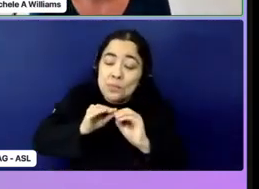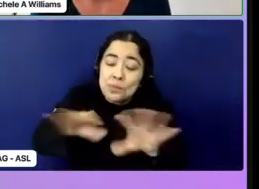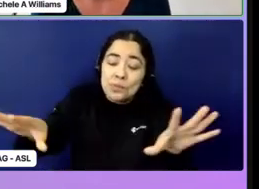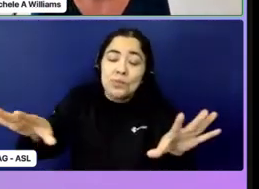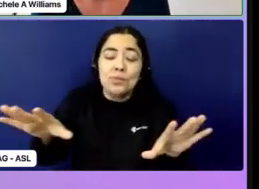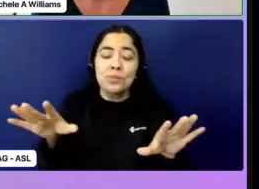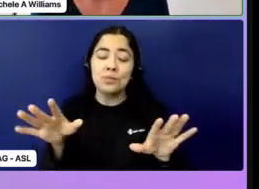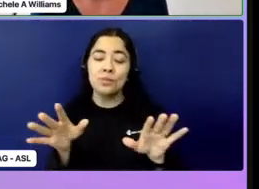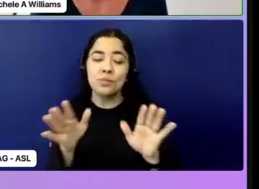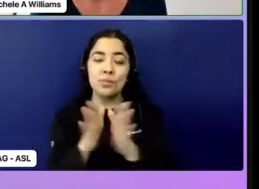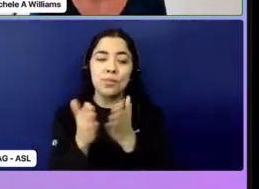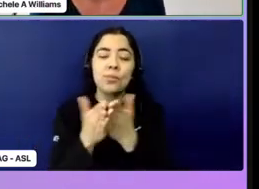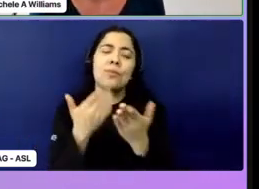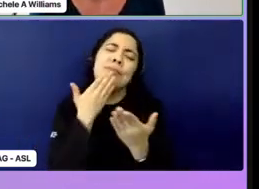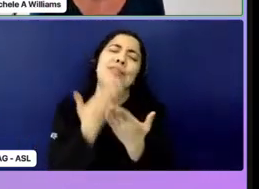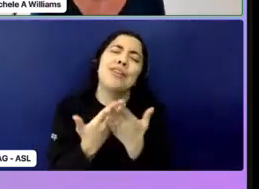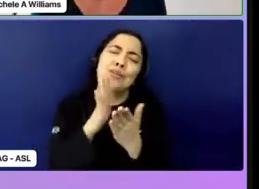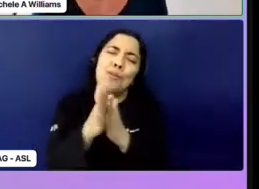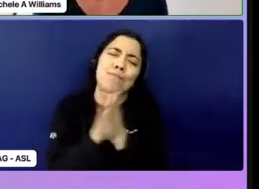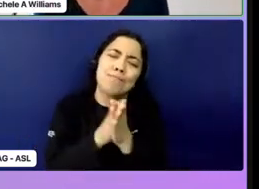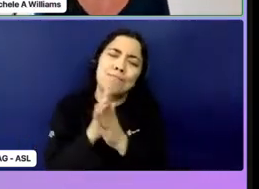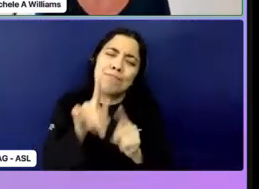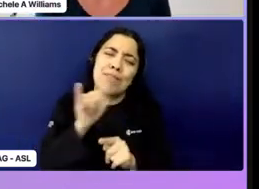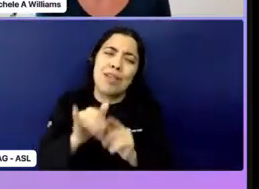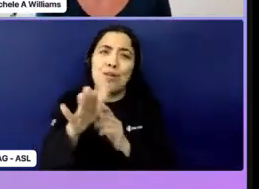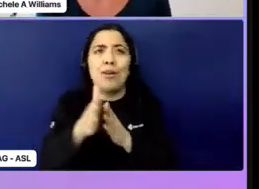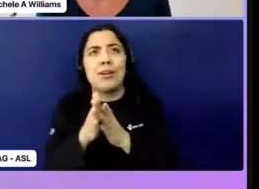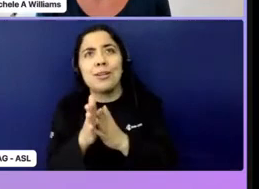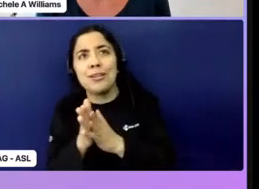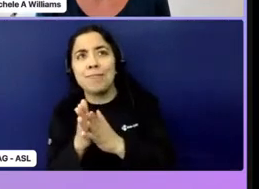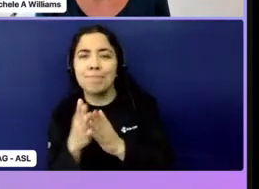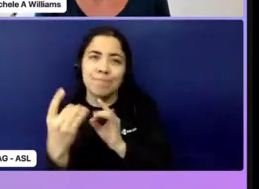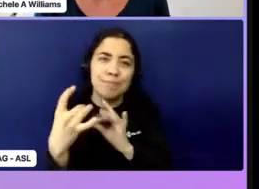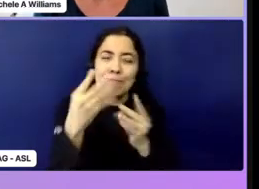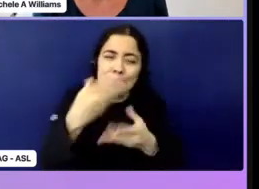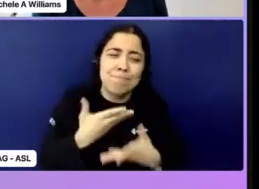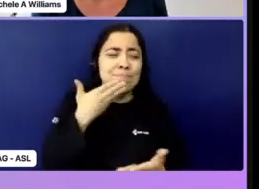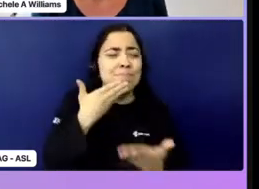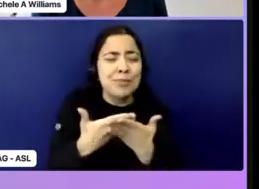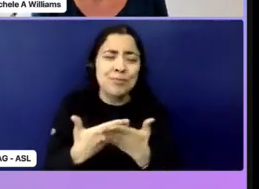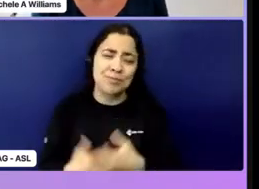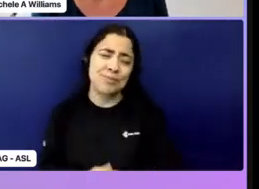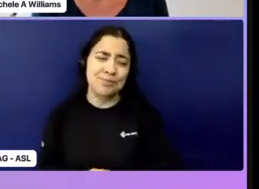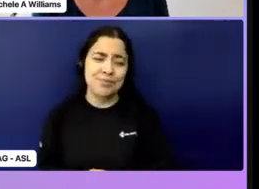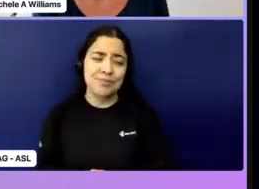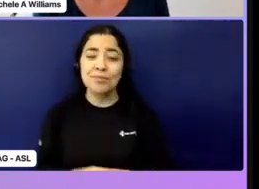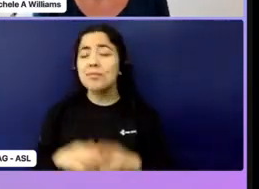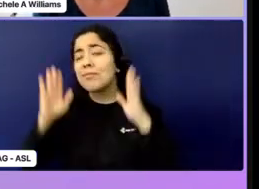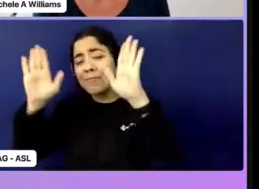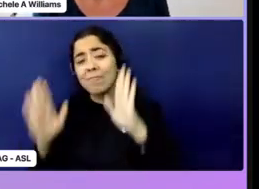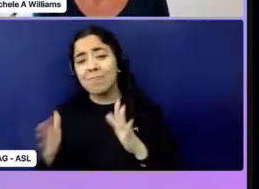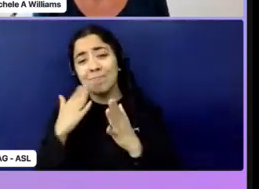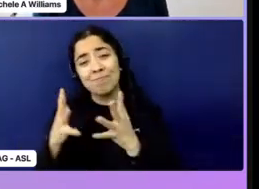but, continue to connect with me, and soon, very soon, I will be able to give you that, thank you for that feedback though,